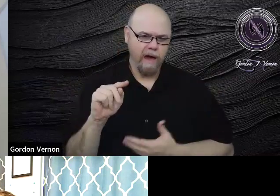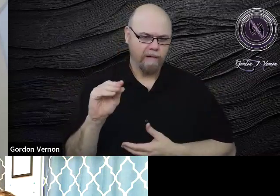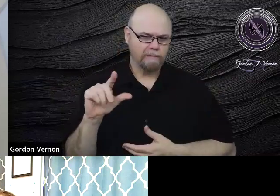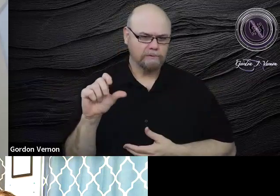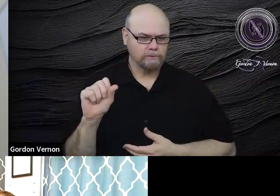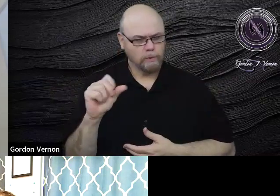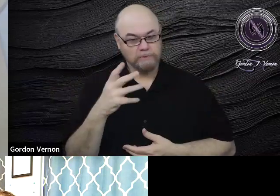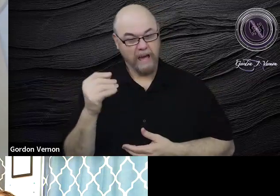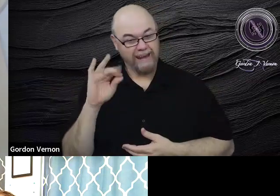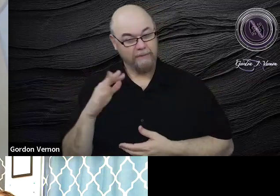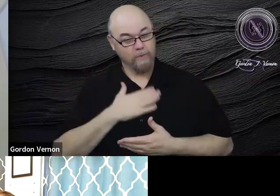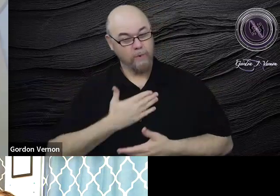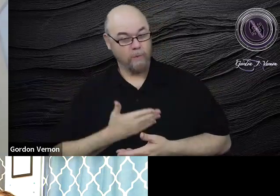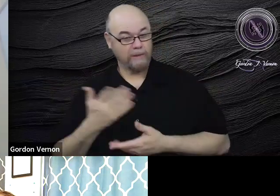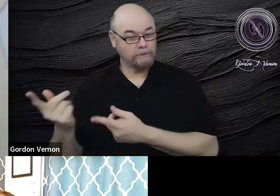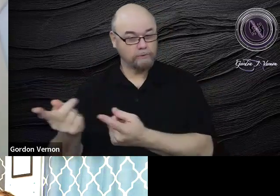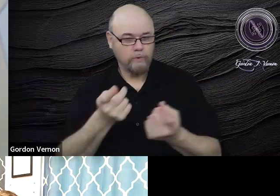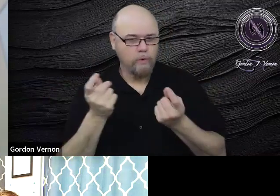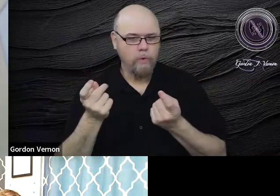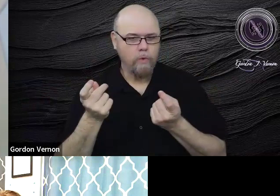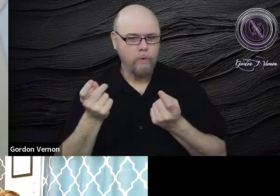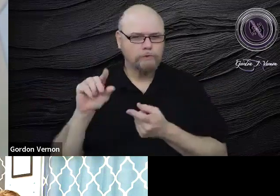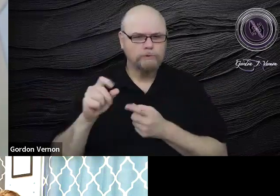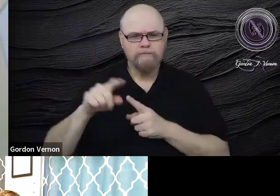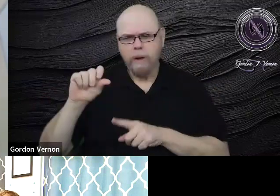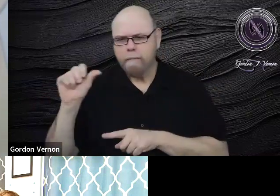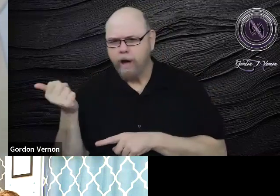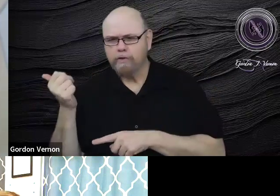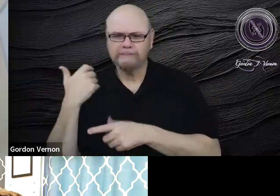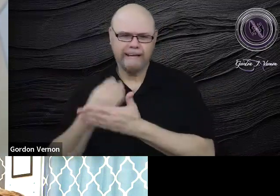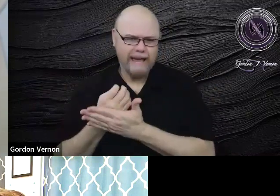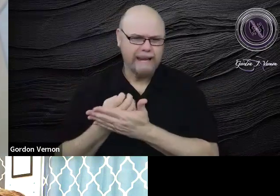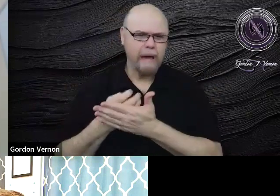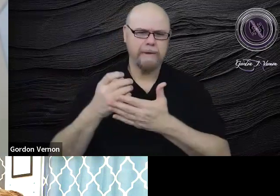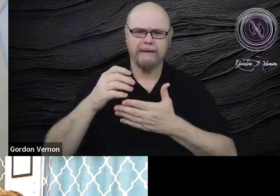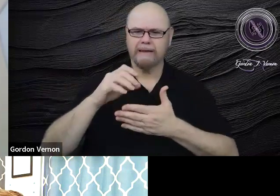as a stimulus material, which we sometimes do, we have a right advantage.